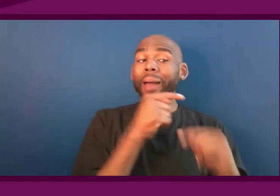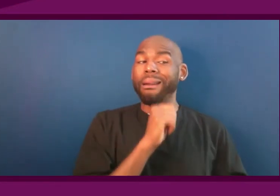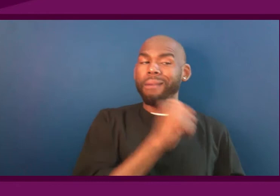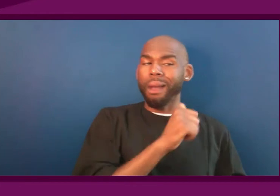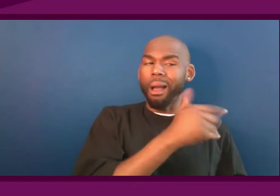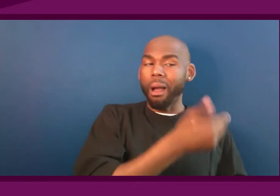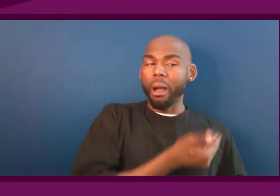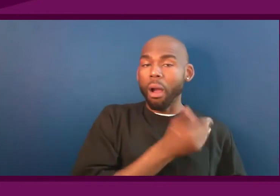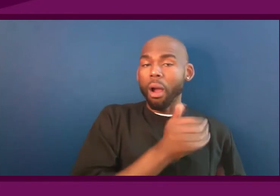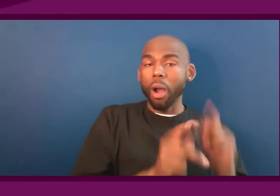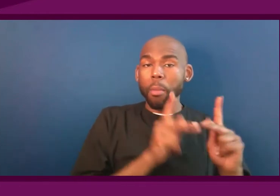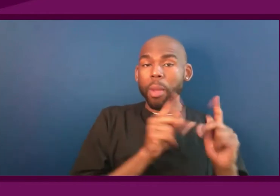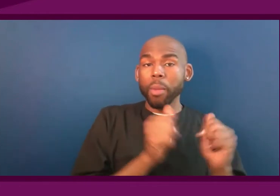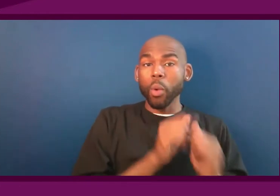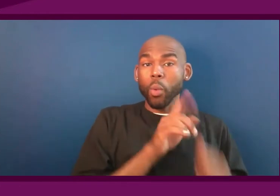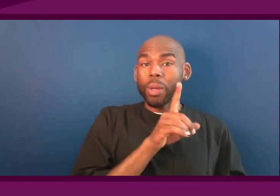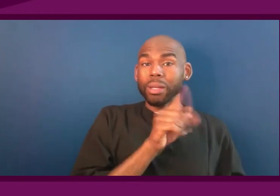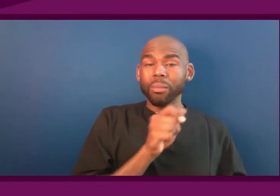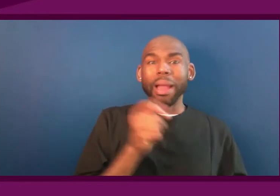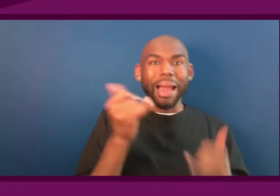Ashley Inkumsah: Amazing. It's amazing how